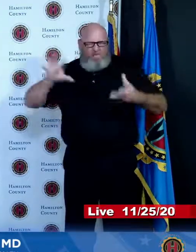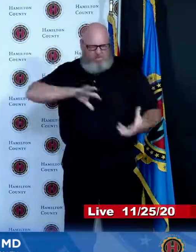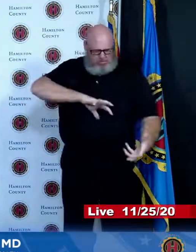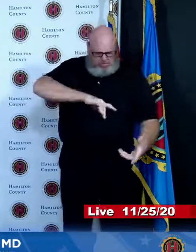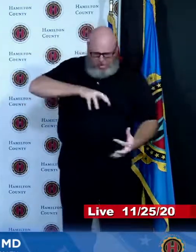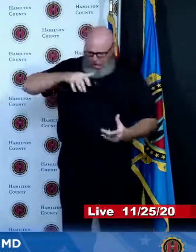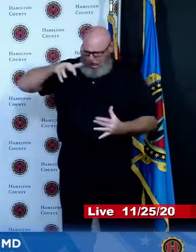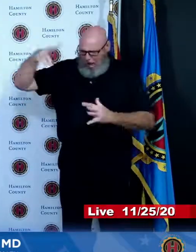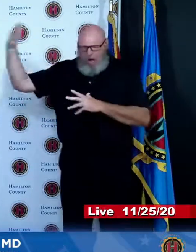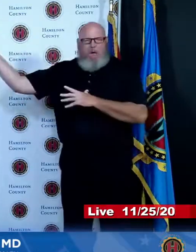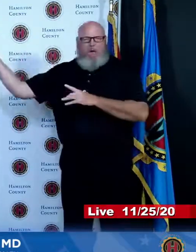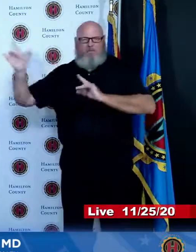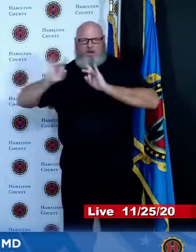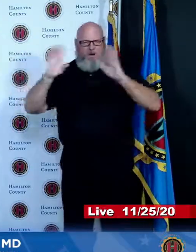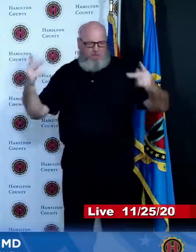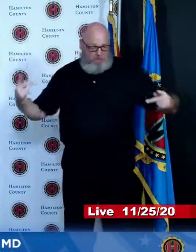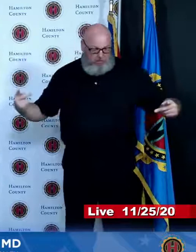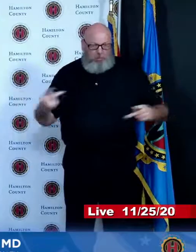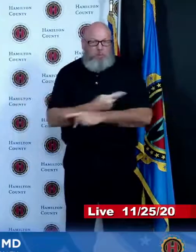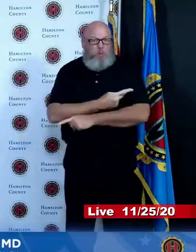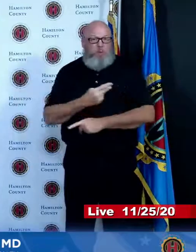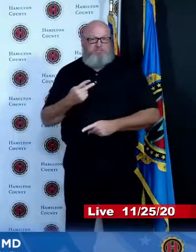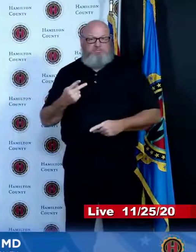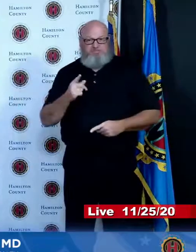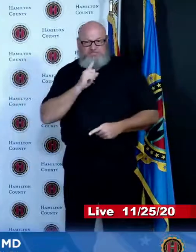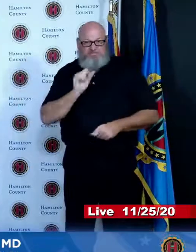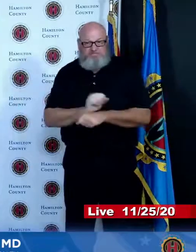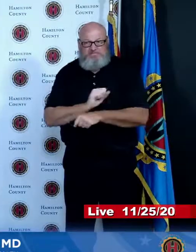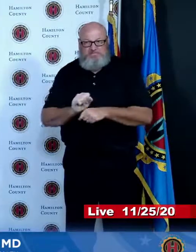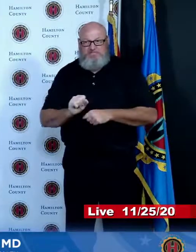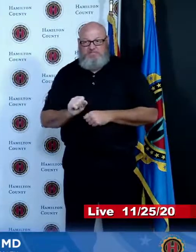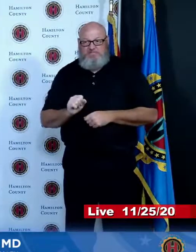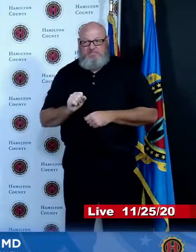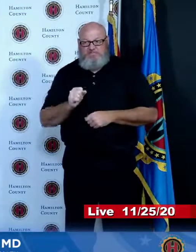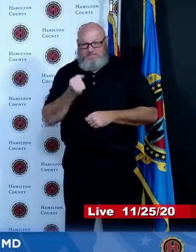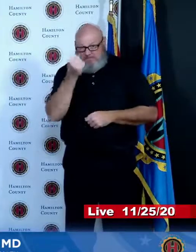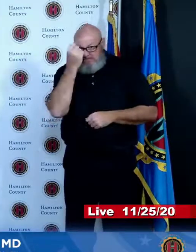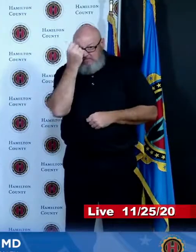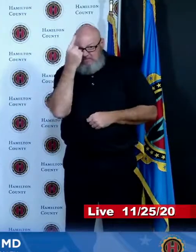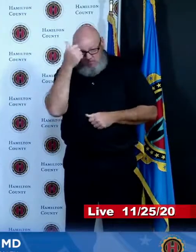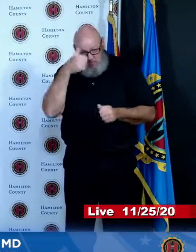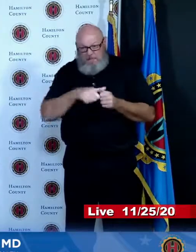to happen last spring and we're very fortunate that that we didn't get hit here in the midwest